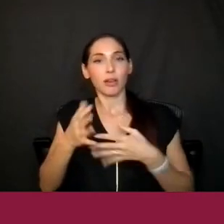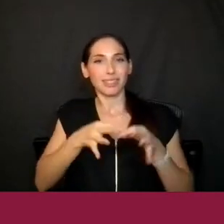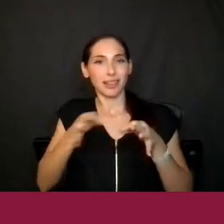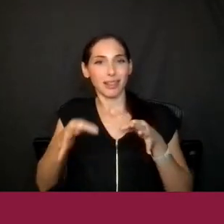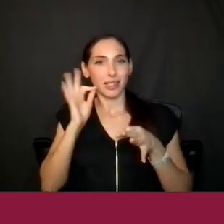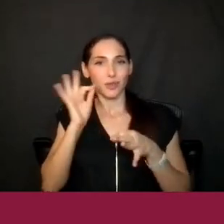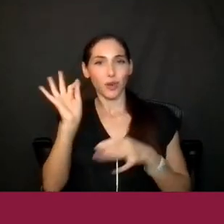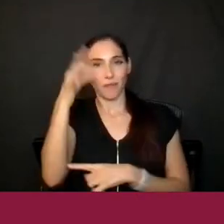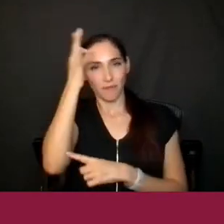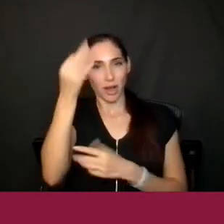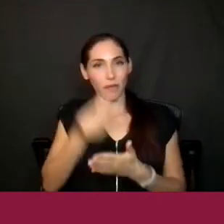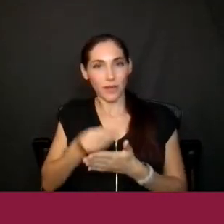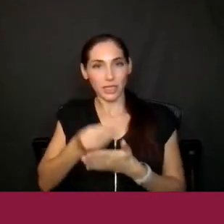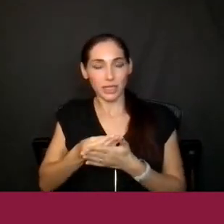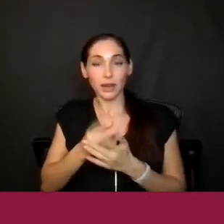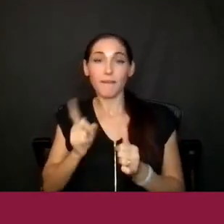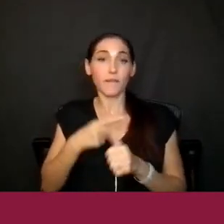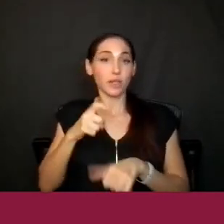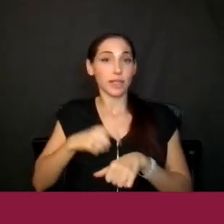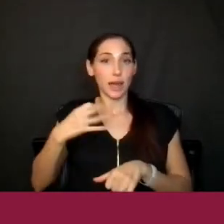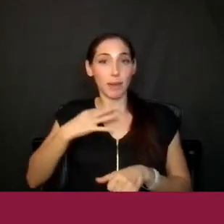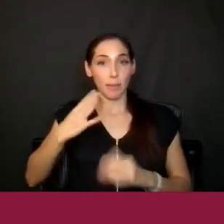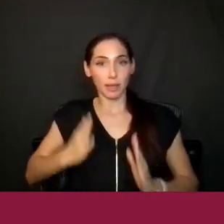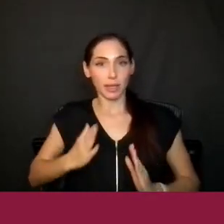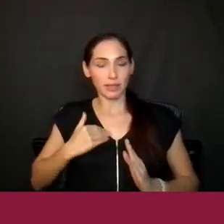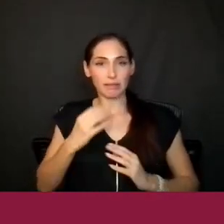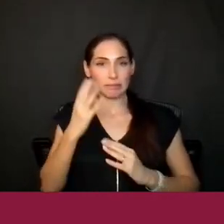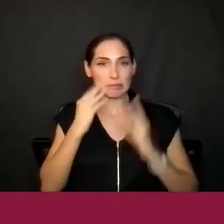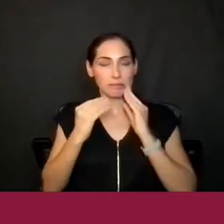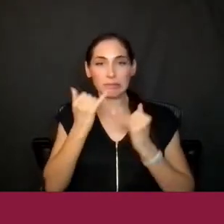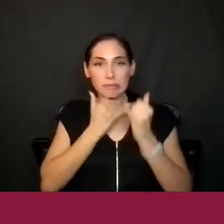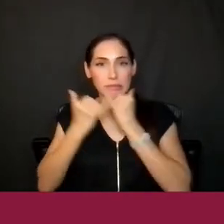First time applicants, applicants experienced many issues with application process